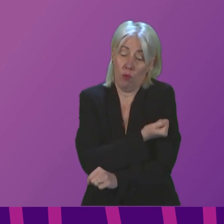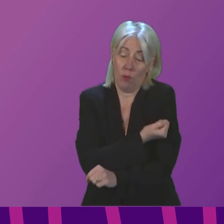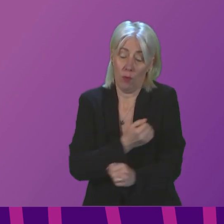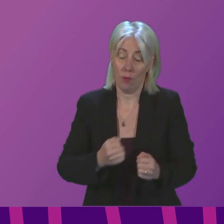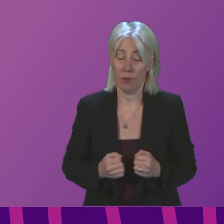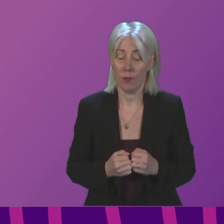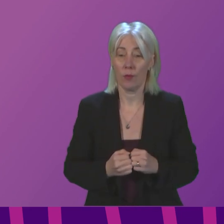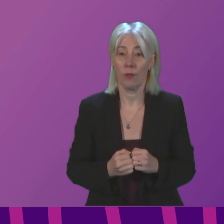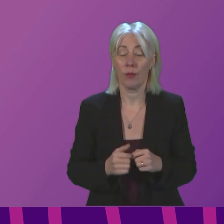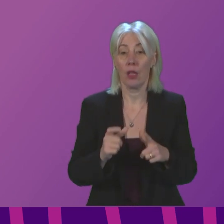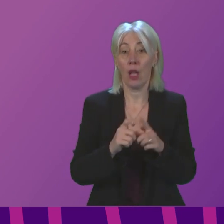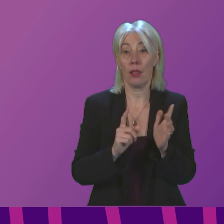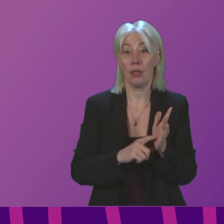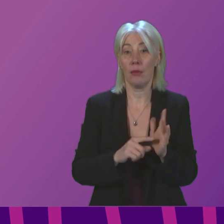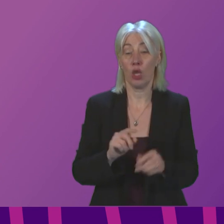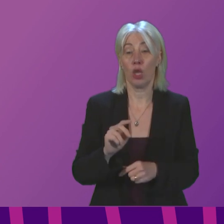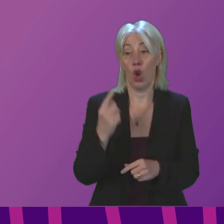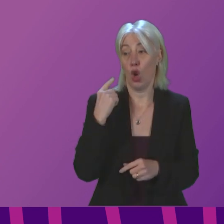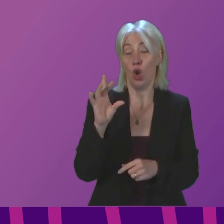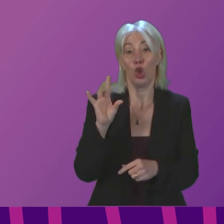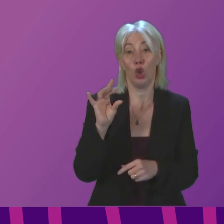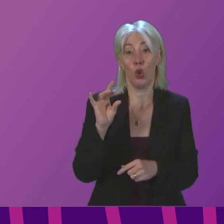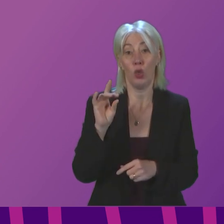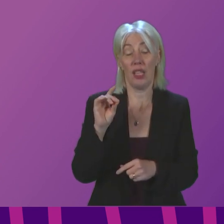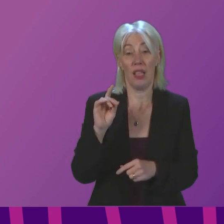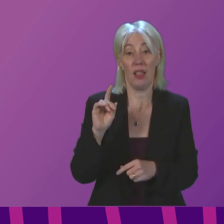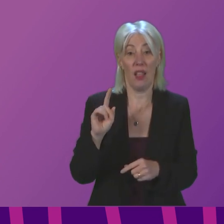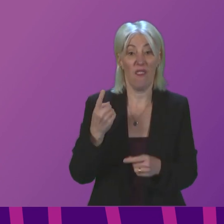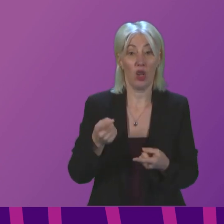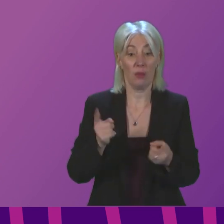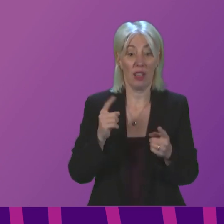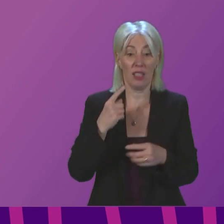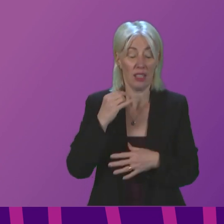On Tuesday, the First Minister turned her back on 100,000 oil and gas workers, many